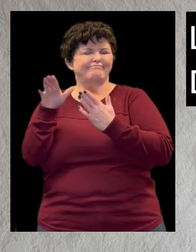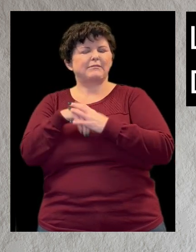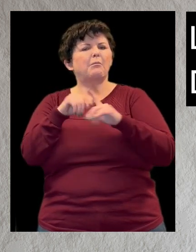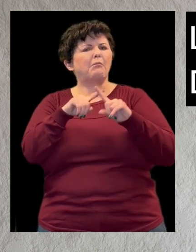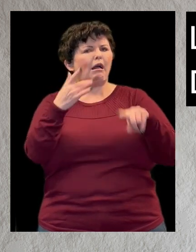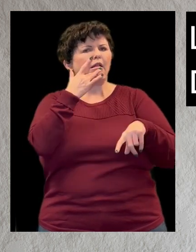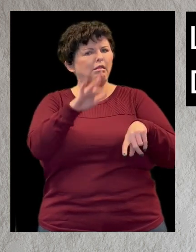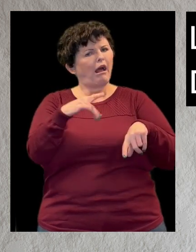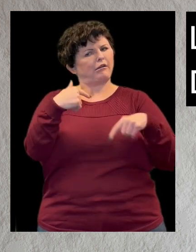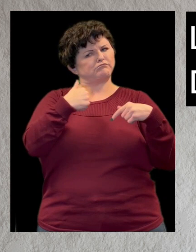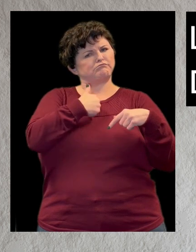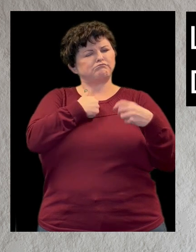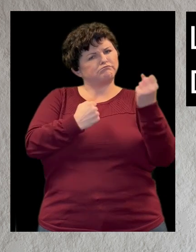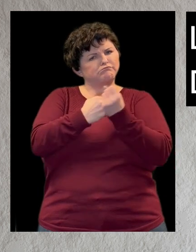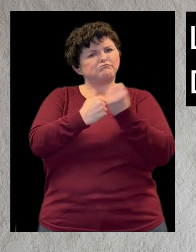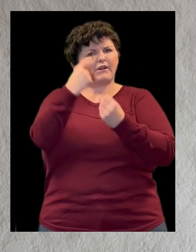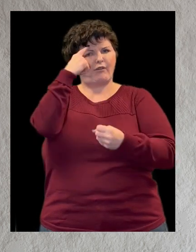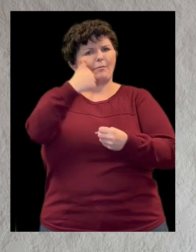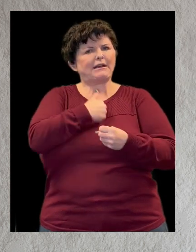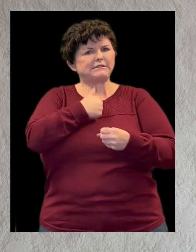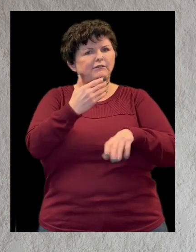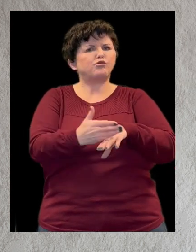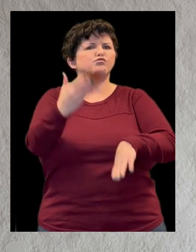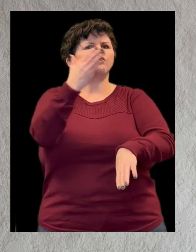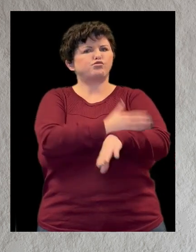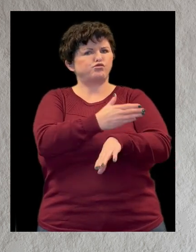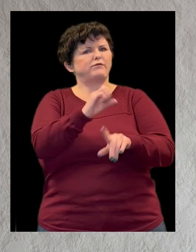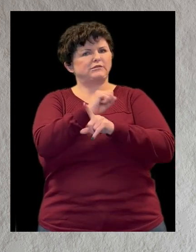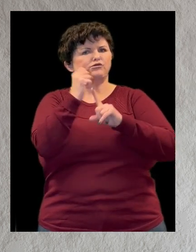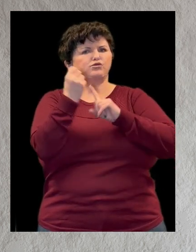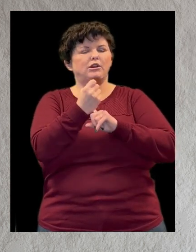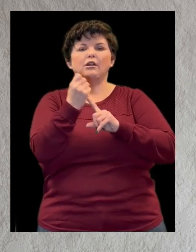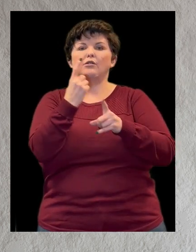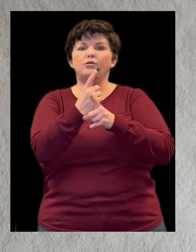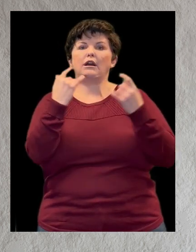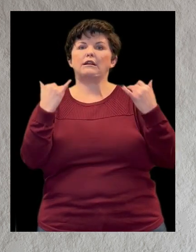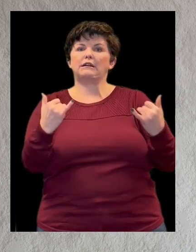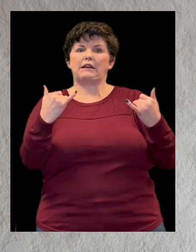to often improve these situations. Right now, I'm currently an intern